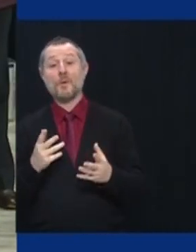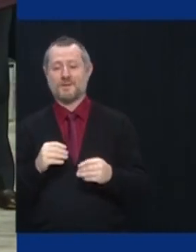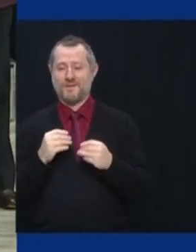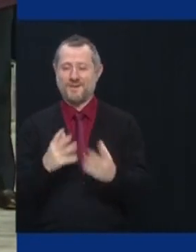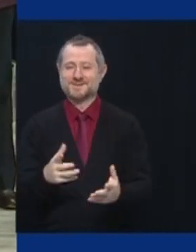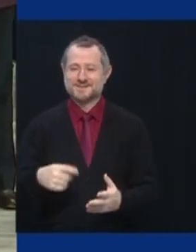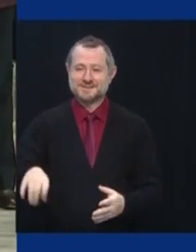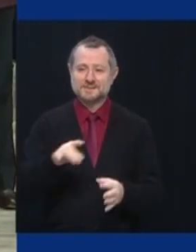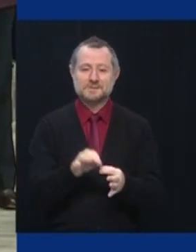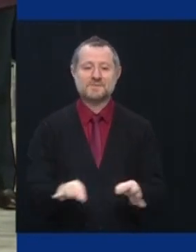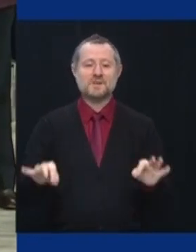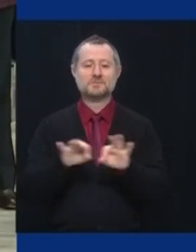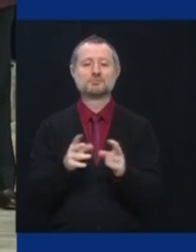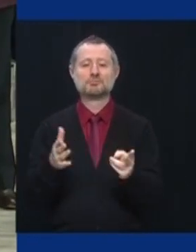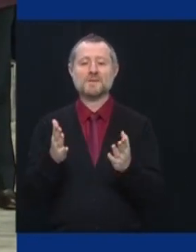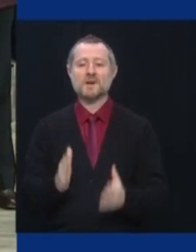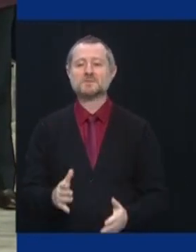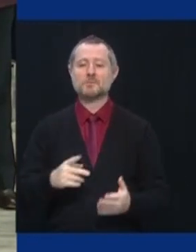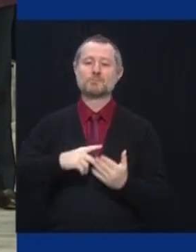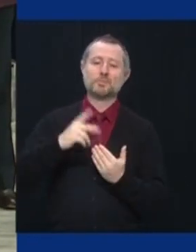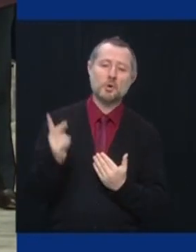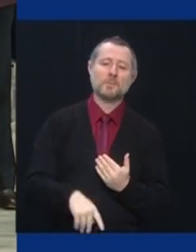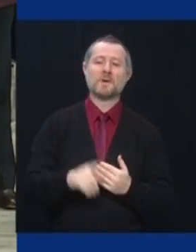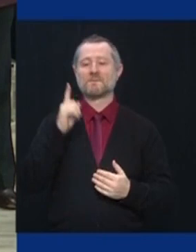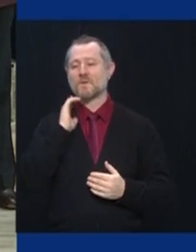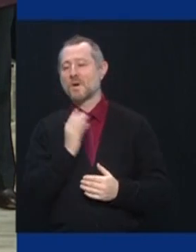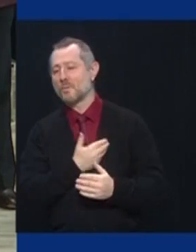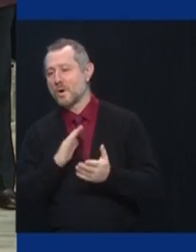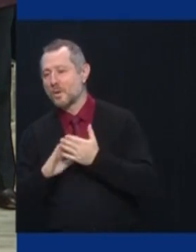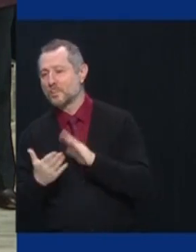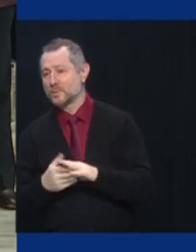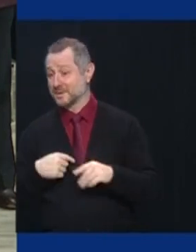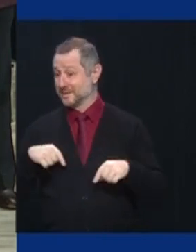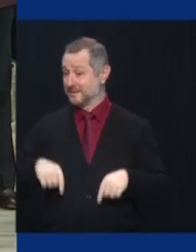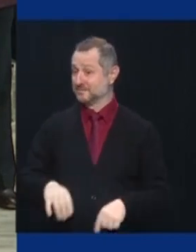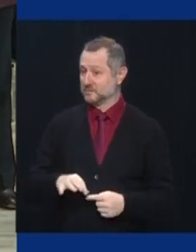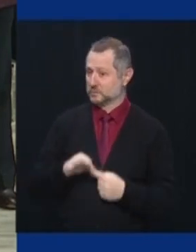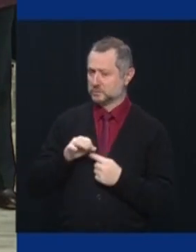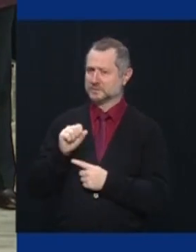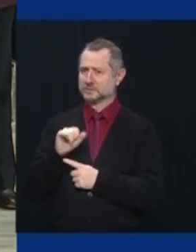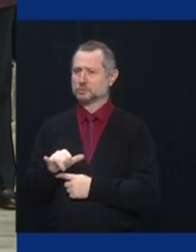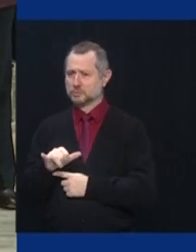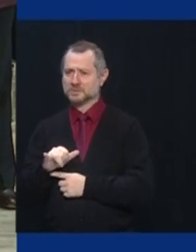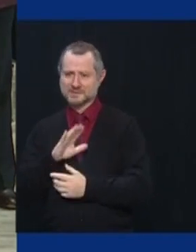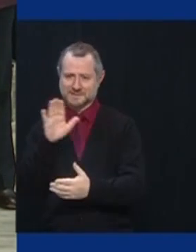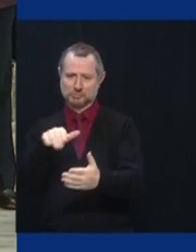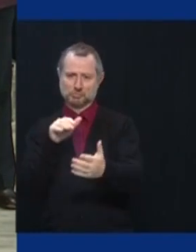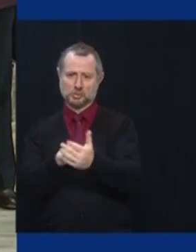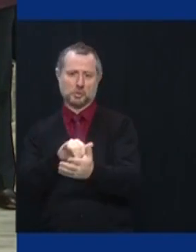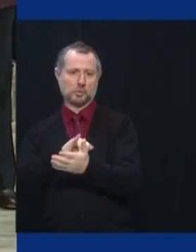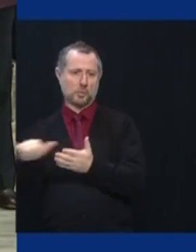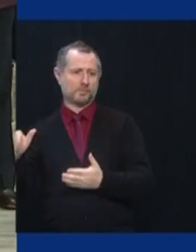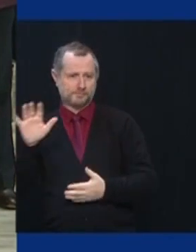DO BEST. WE NEED THE WORK TO BRING VITAL SERVICES, PROGRAMMING AND OTHER SUPPORT TO OUR COMMUNITIES.